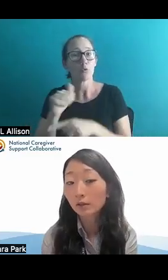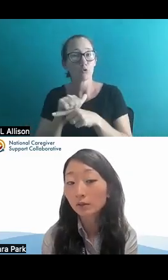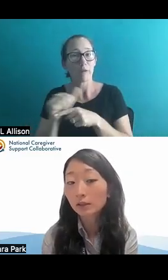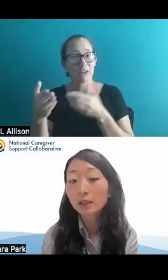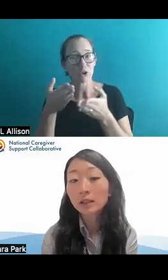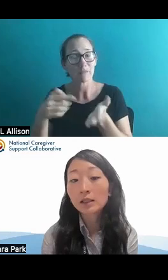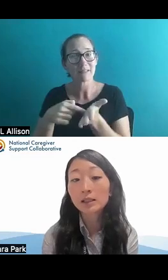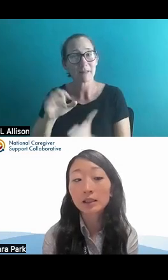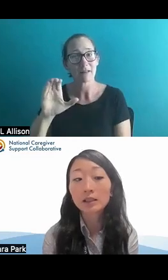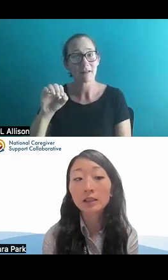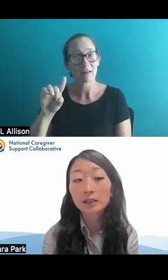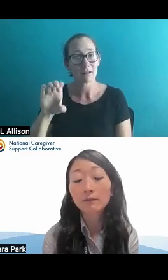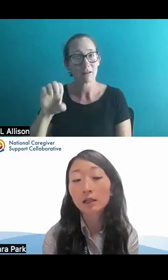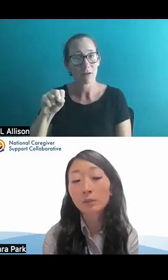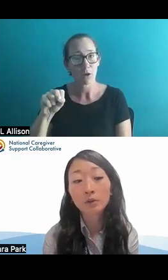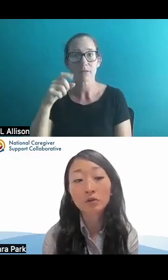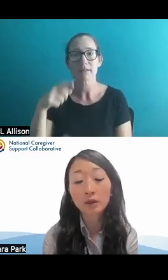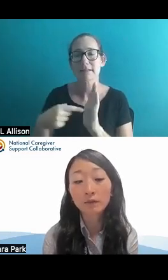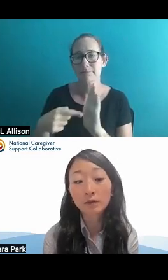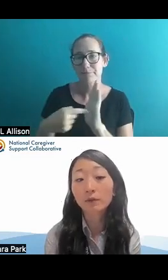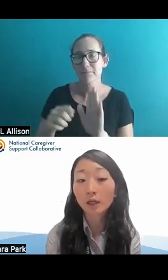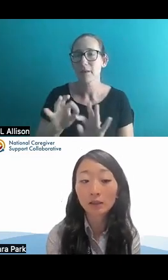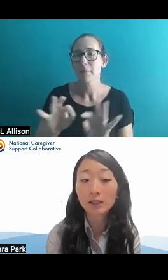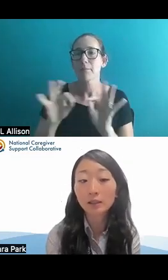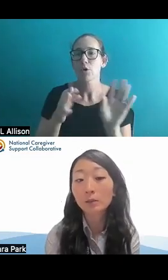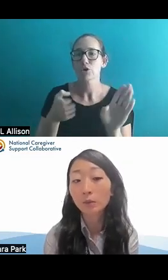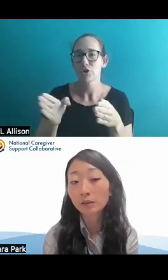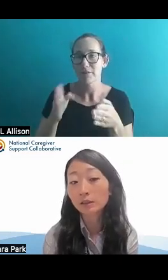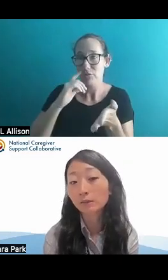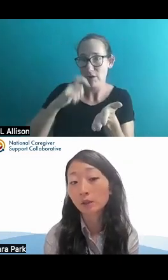codes, since this indicates a very important shift of recognizing the importance of working